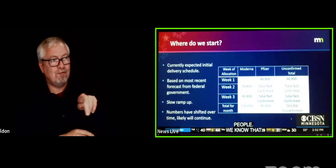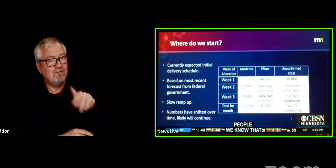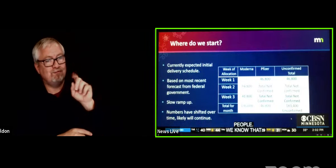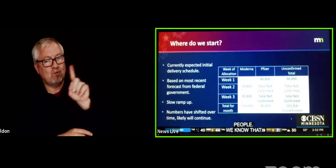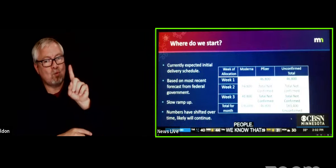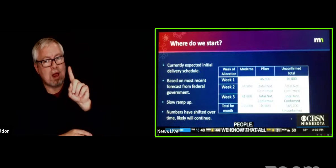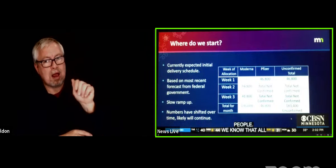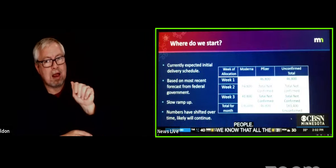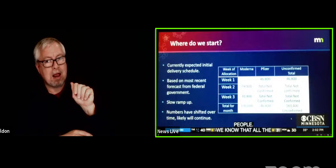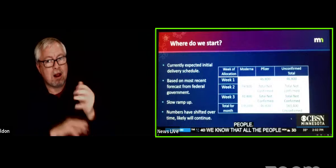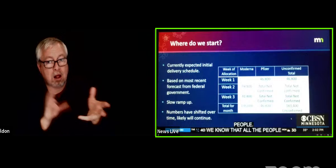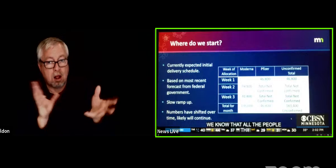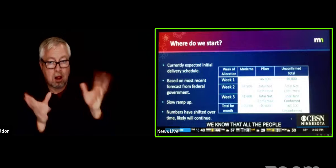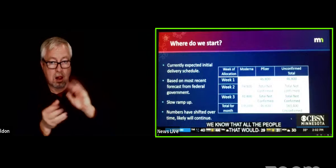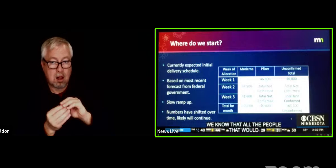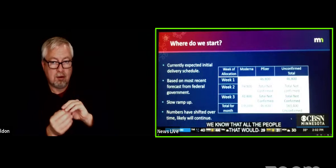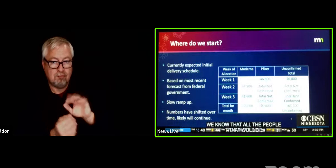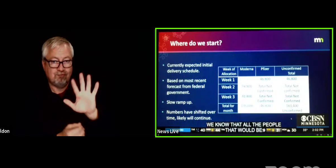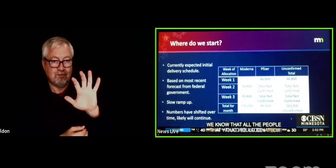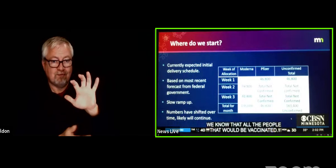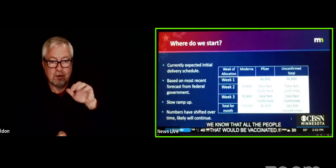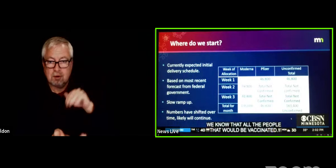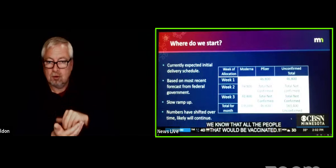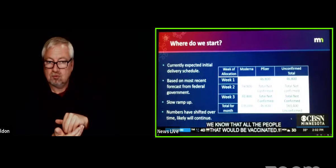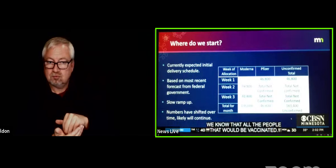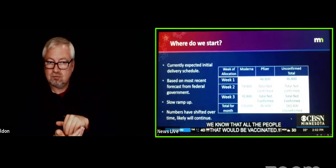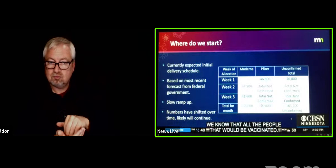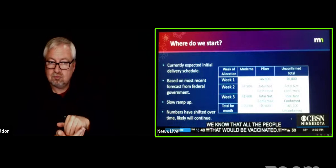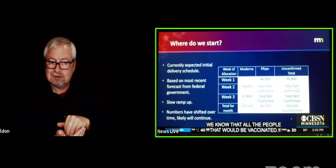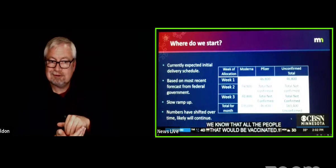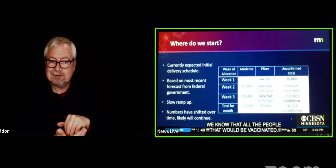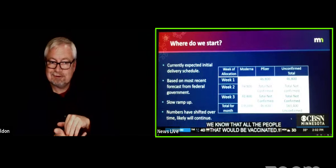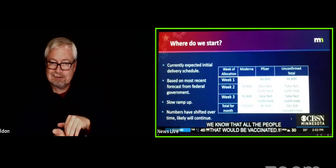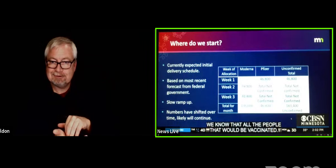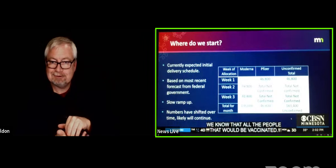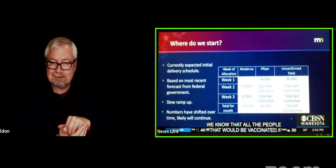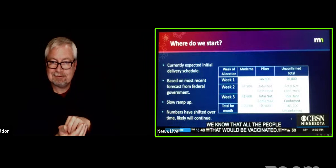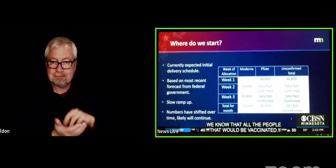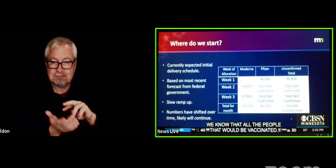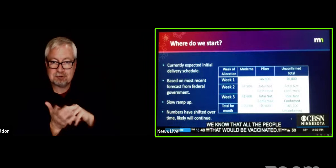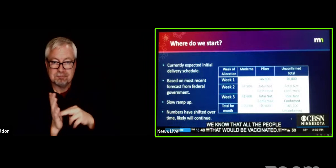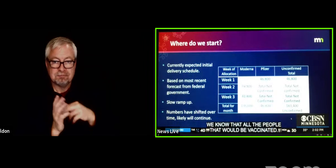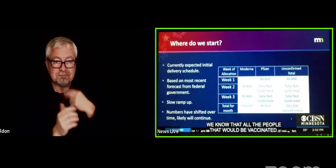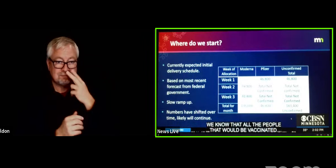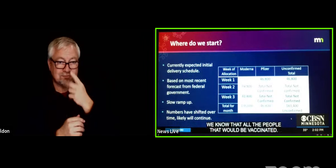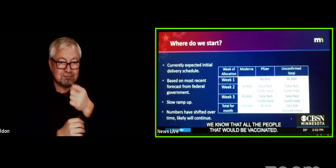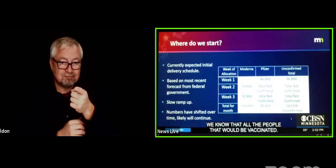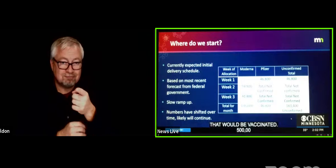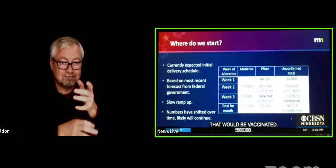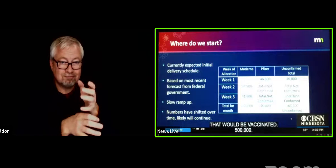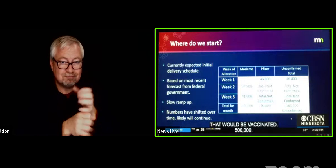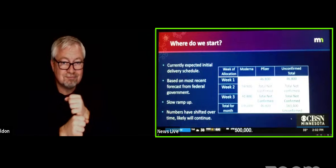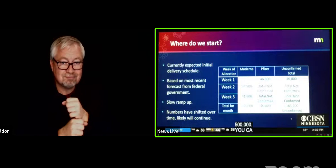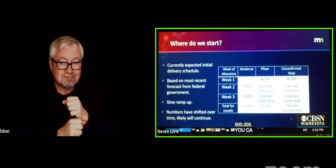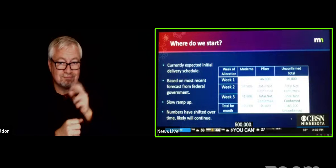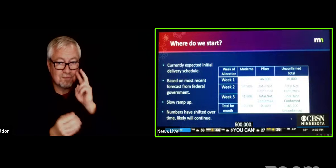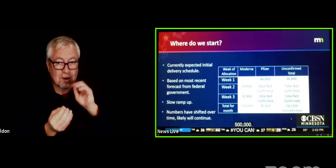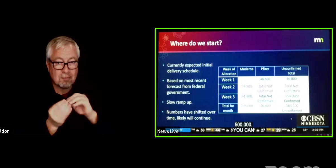500,000, AND SO YOU CAN SEE THAT EVEN WITH THE DOSES THAT HAVE BEEN PROJECTED, WE DON'T HAVE ENOUGH SOAK SCENE TO VACCINATE THAT WHOLE